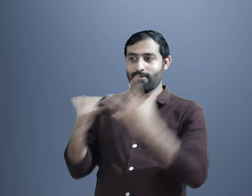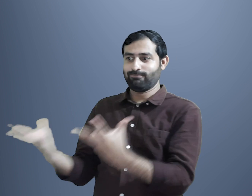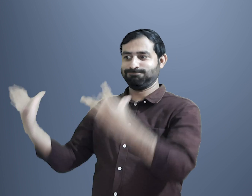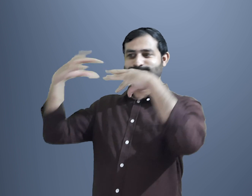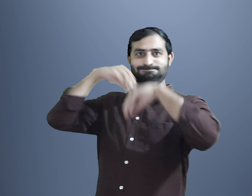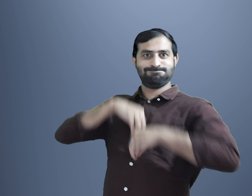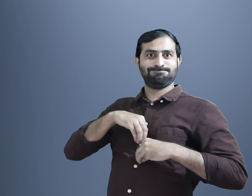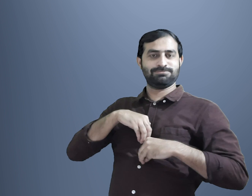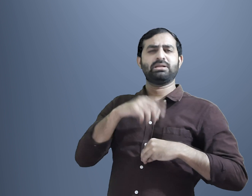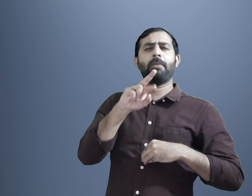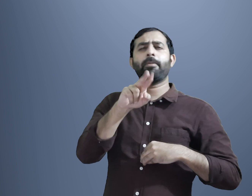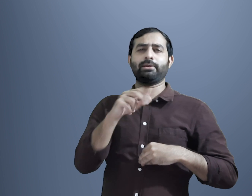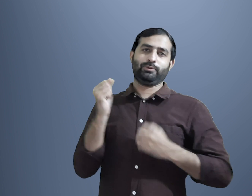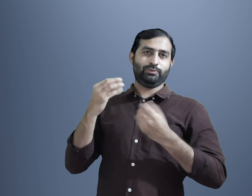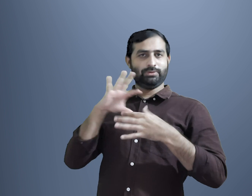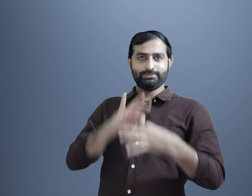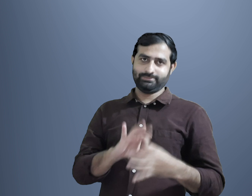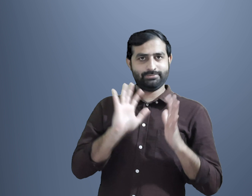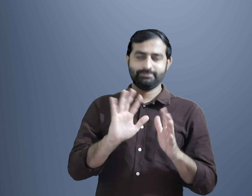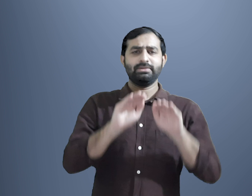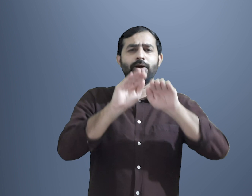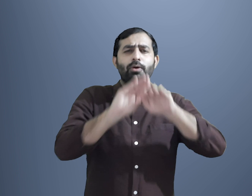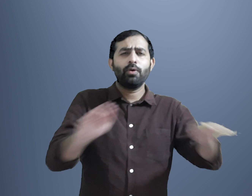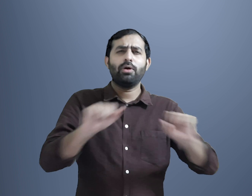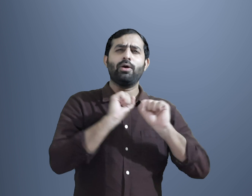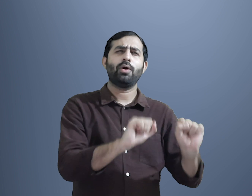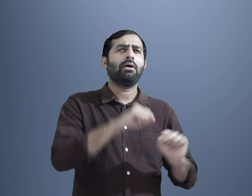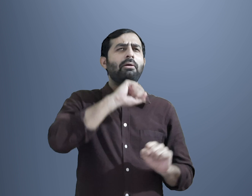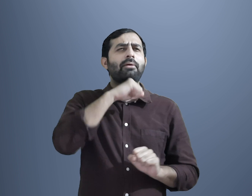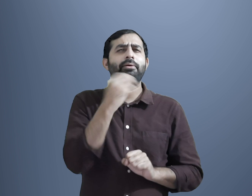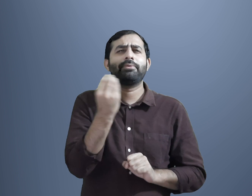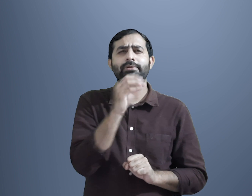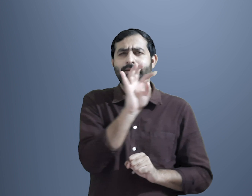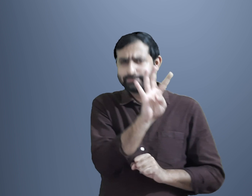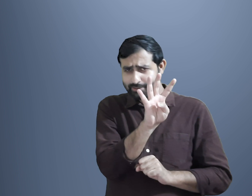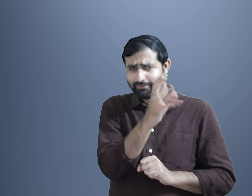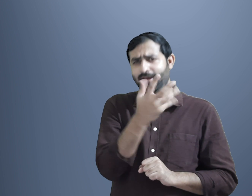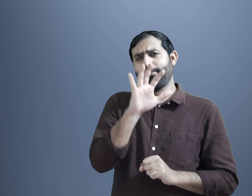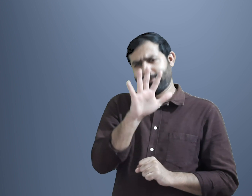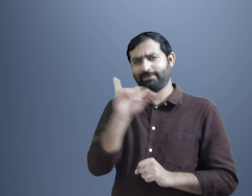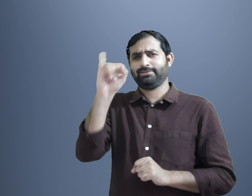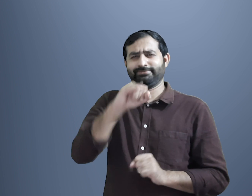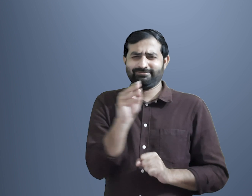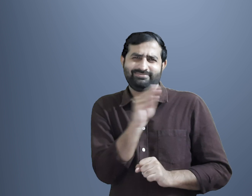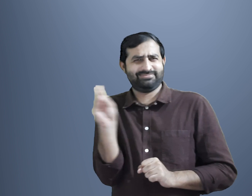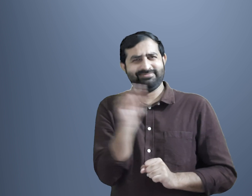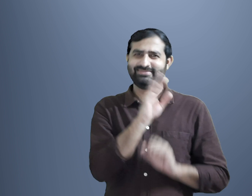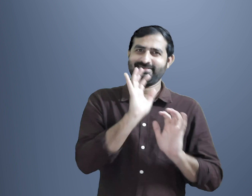The ability to use language to evoke pictures, images, or scenes in mind. Let's understand this with an example: